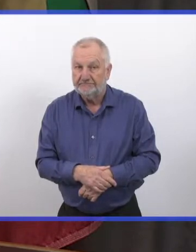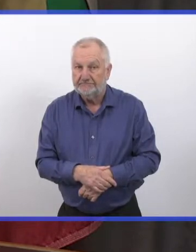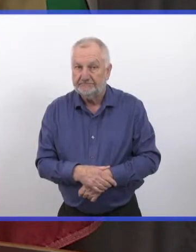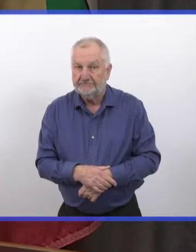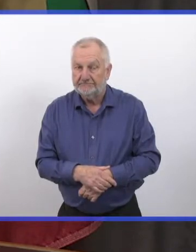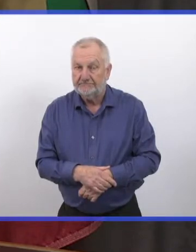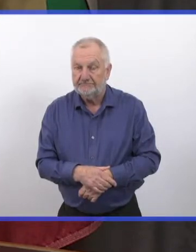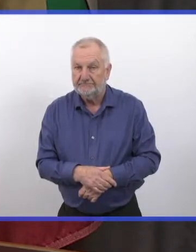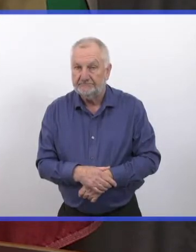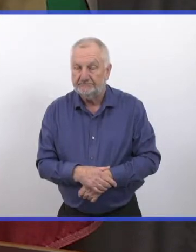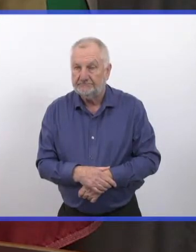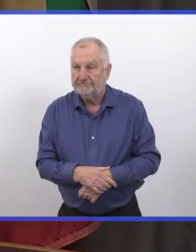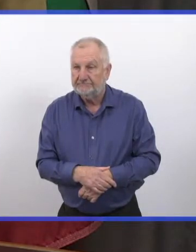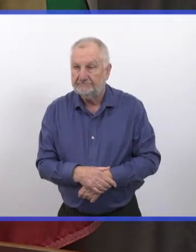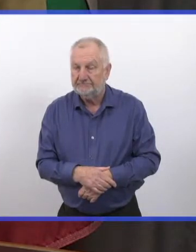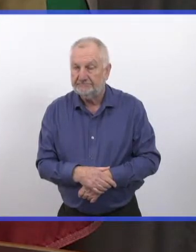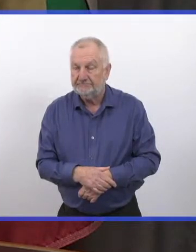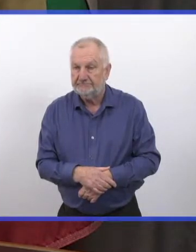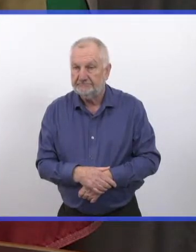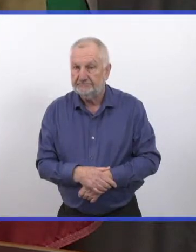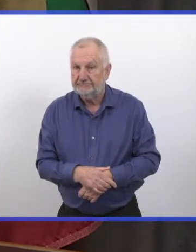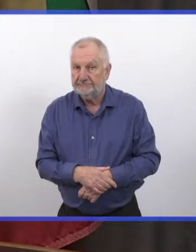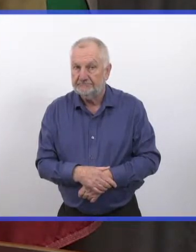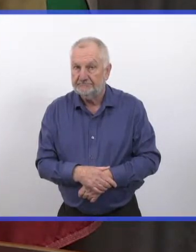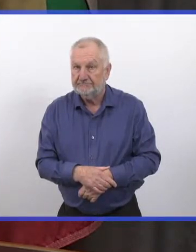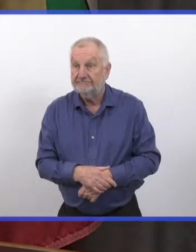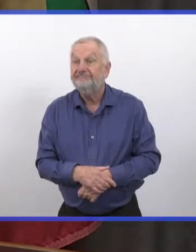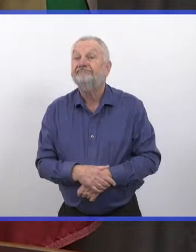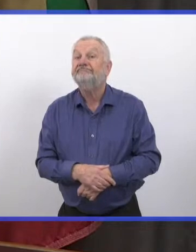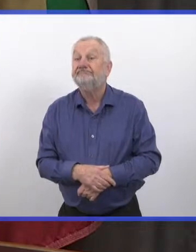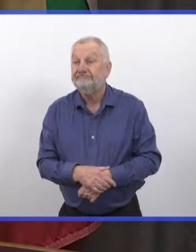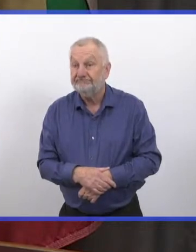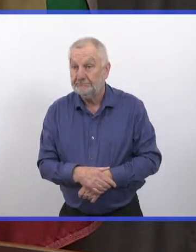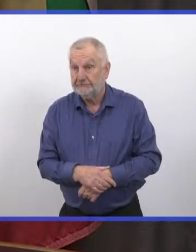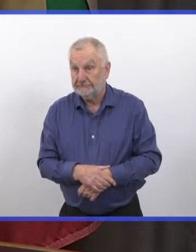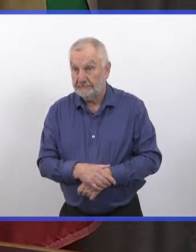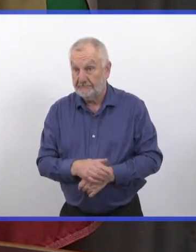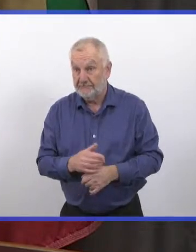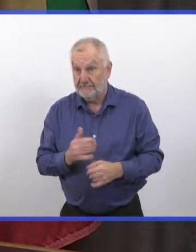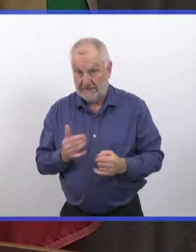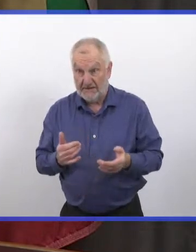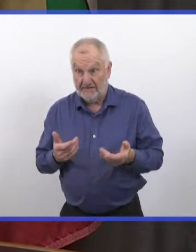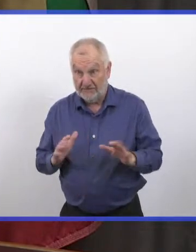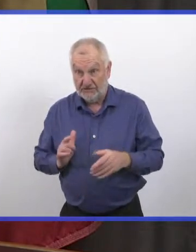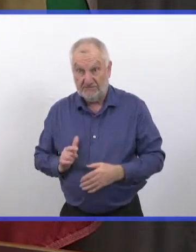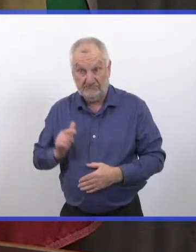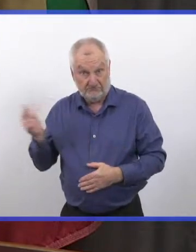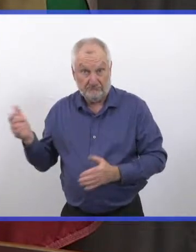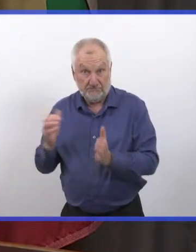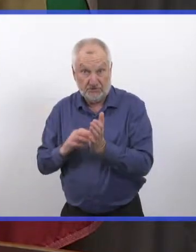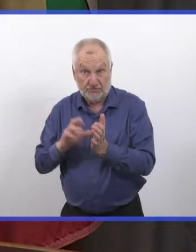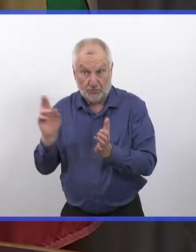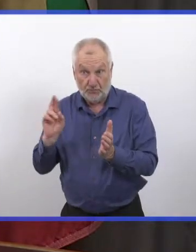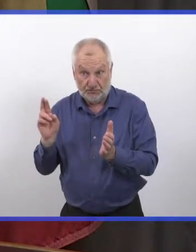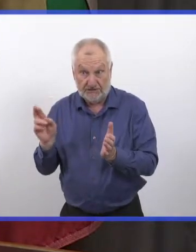but at the present time, you know, once someone does get a COVID-19 infection and recovers from it, that means they have produced antibodies to the virus.